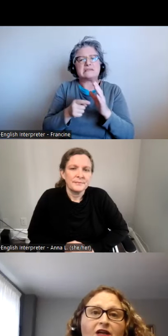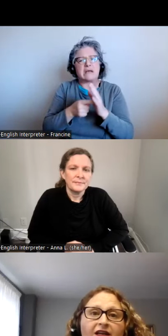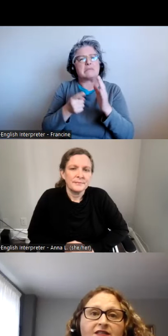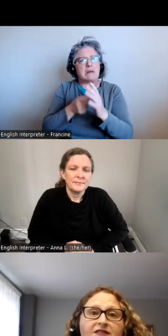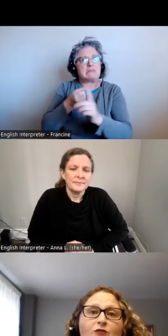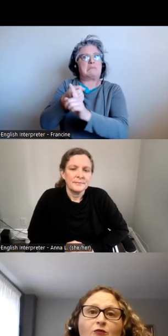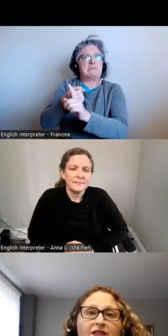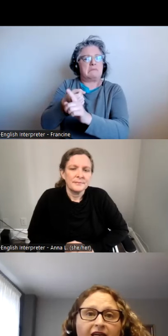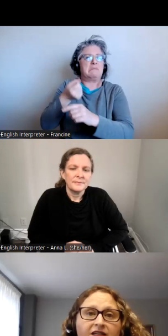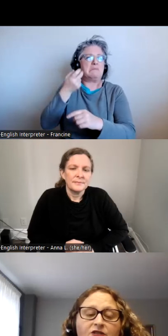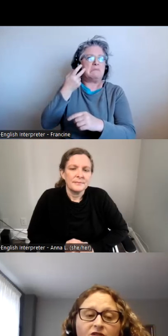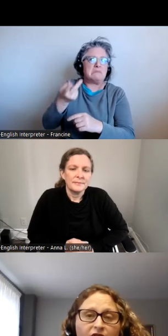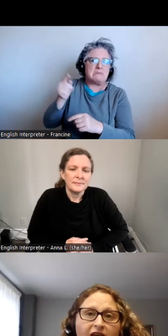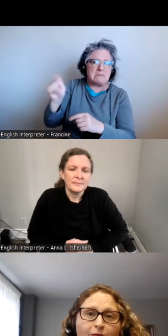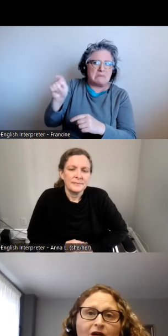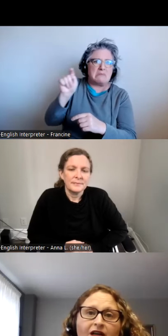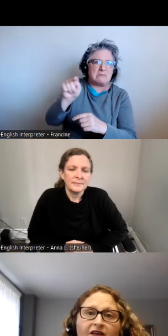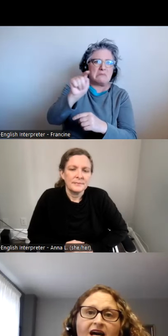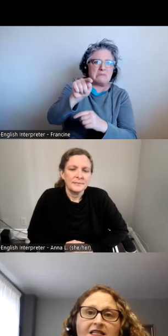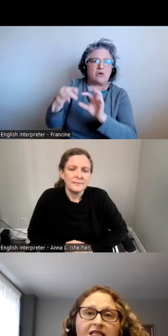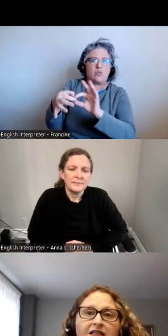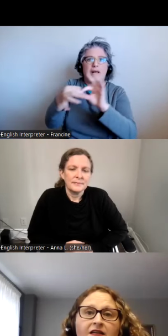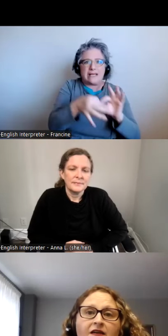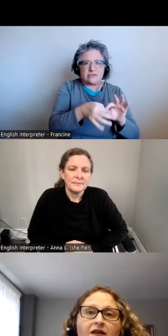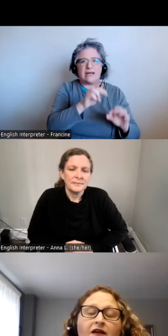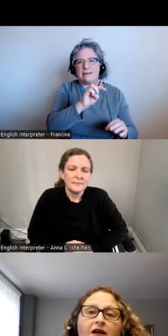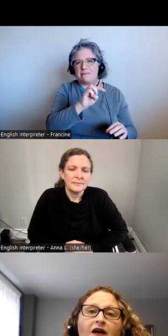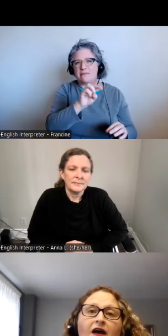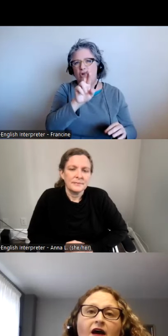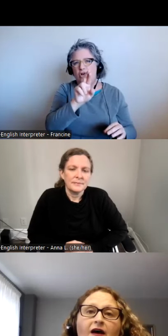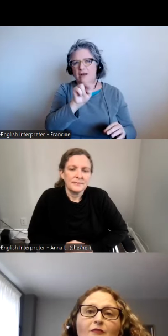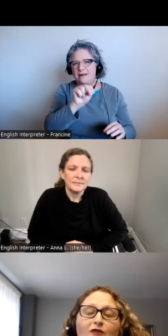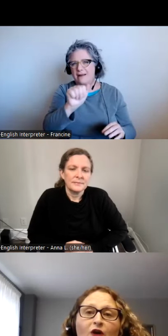. So myocarditis is an inflammation of the heart